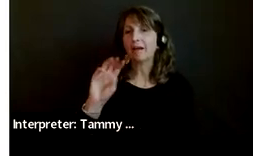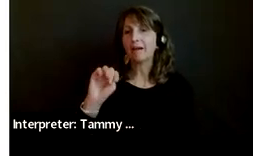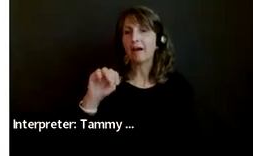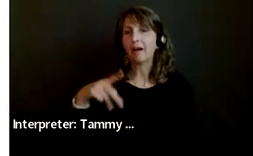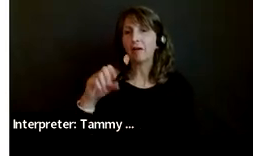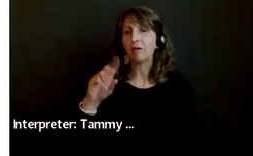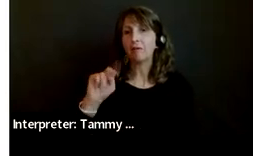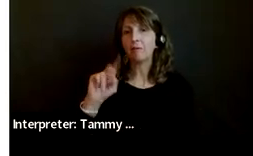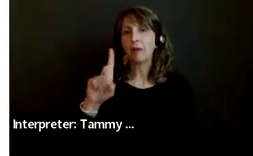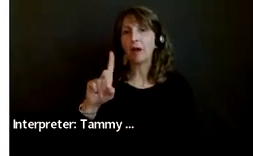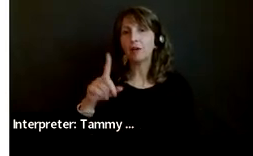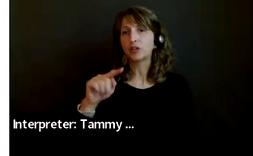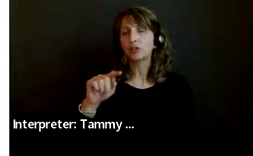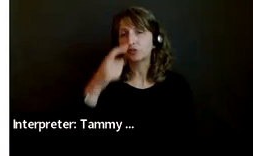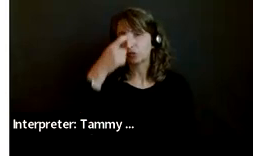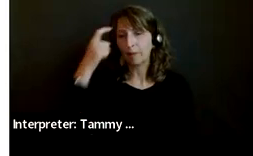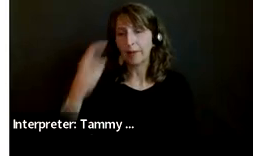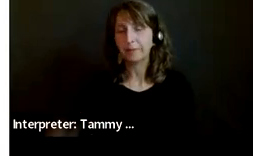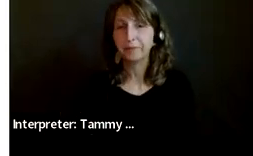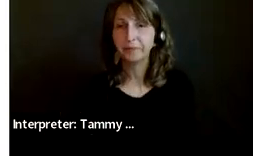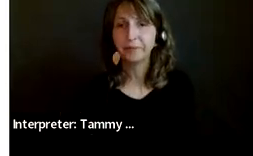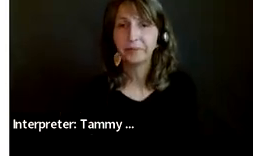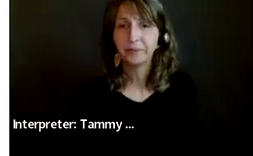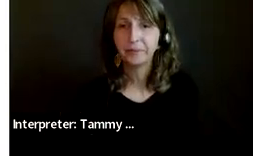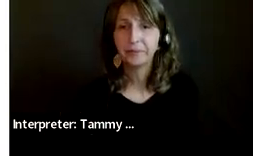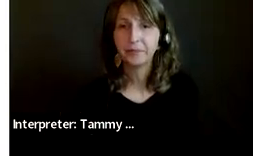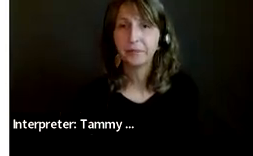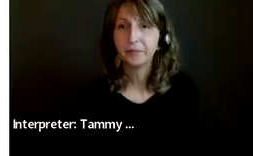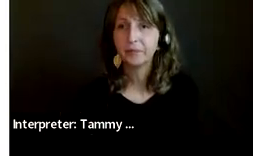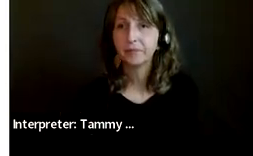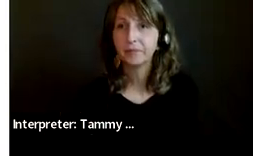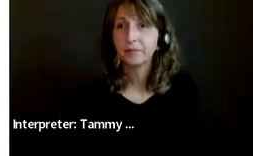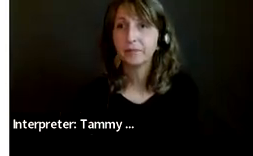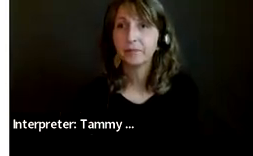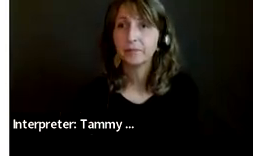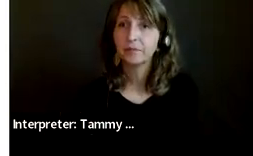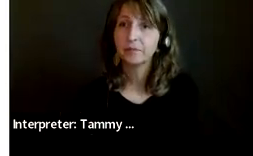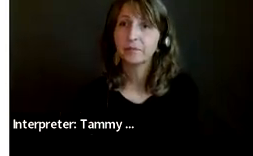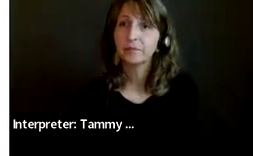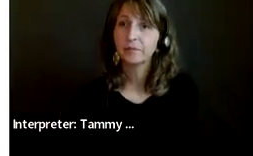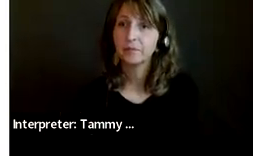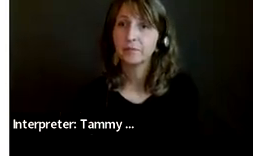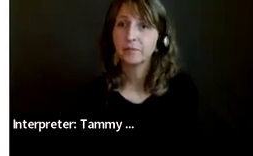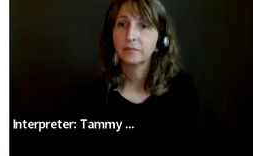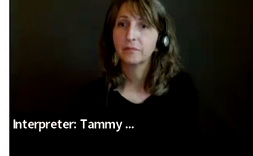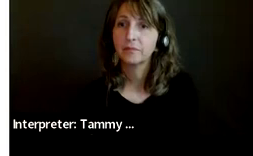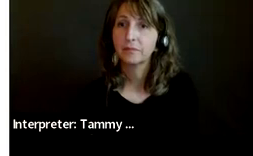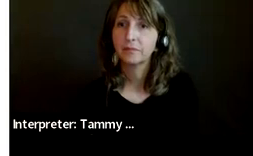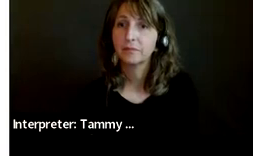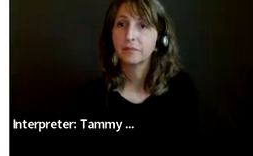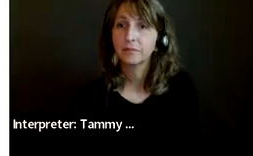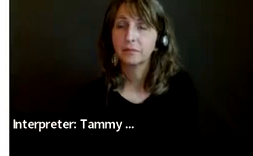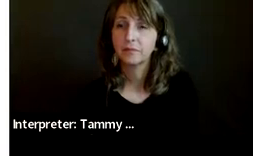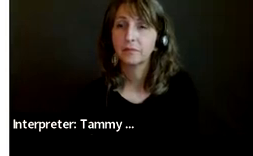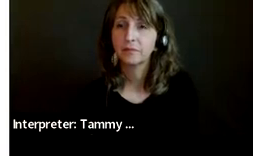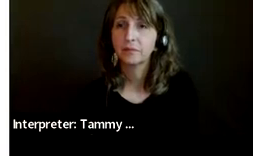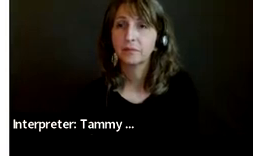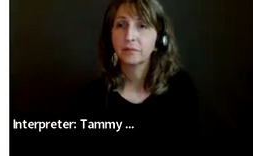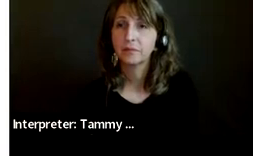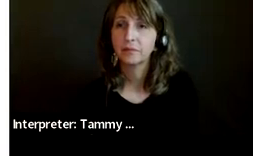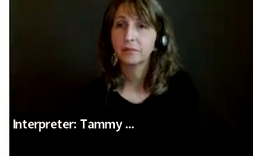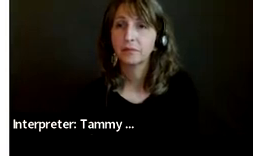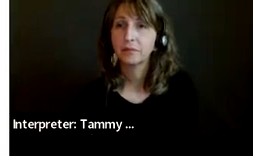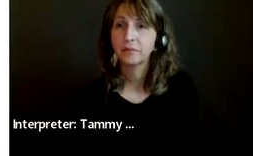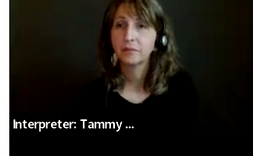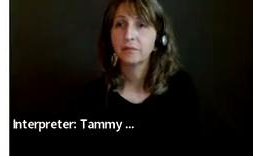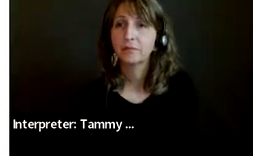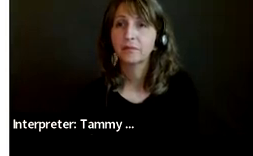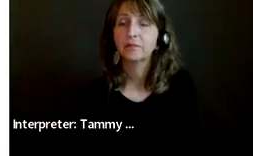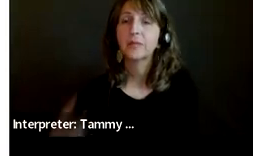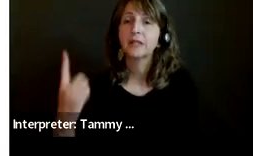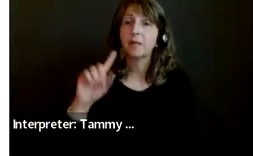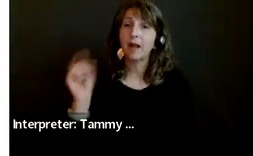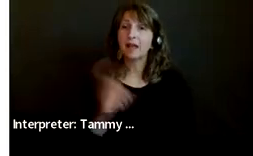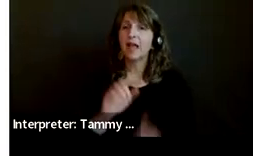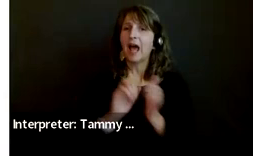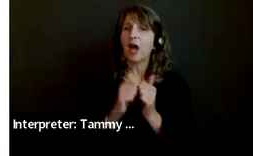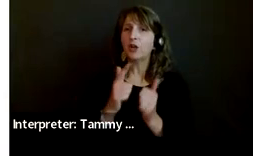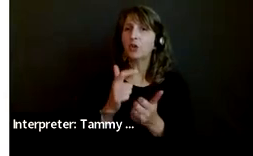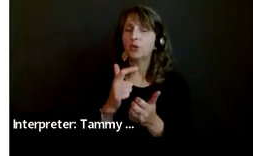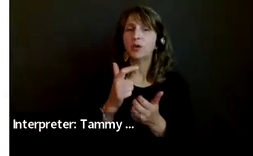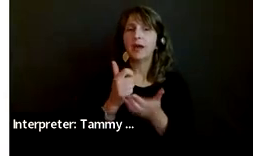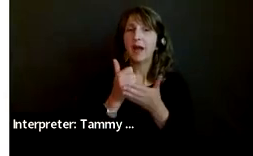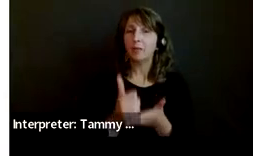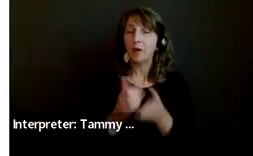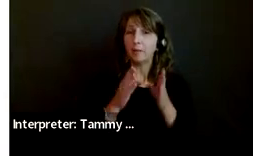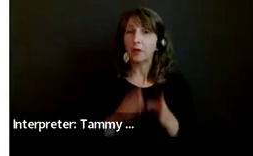Sure. And we do have another question. This is from an anonymous attendee. How do you support an end individual spiraling from trauma response when they are fused to get help from a trauma or specialist or therapist.